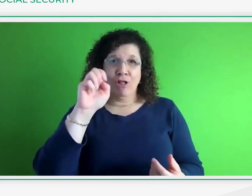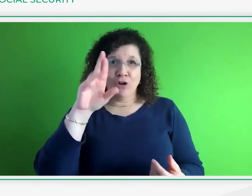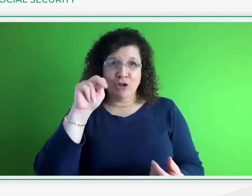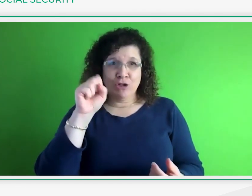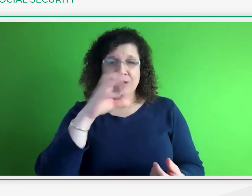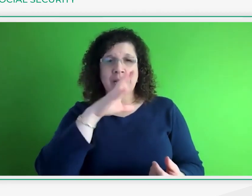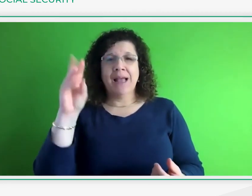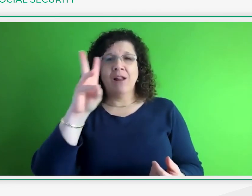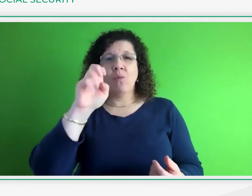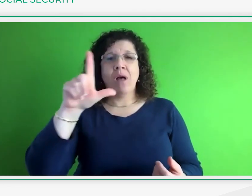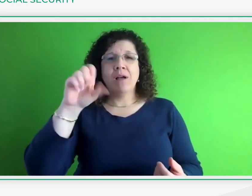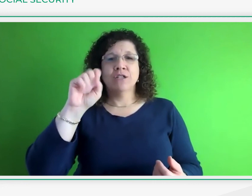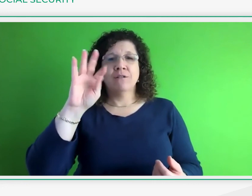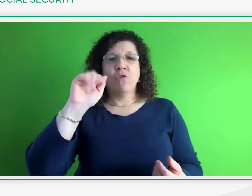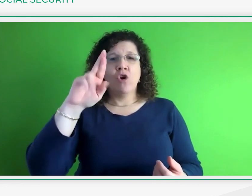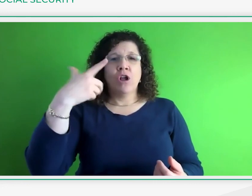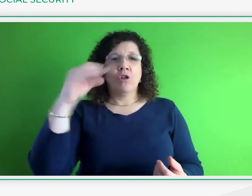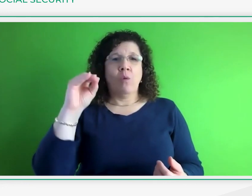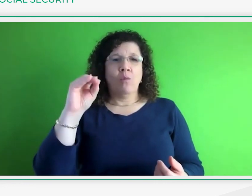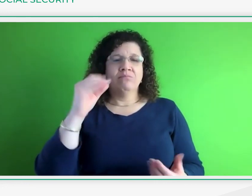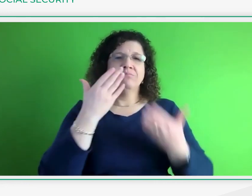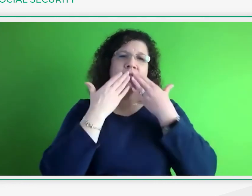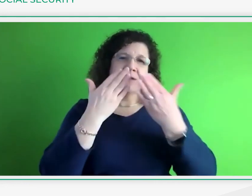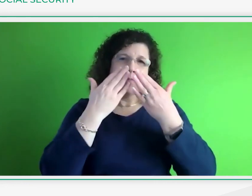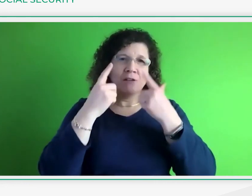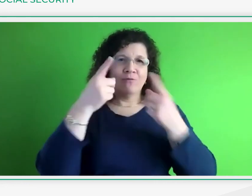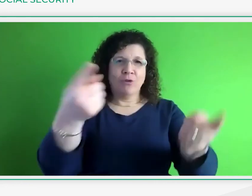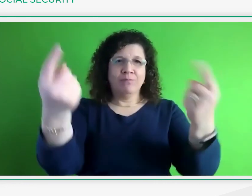And, CSD Learns, thank you. Wells Fargo Foundation, as well.